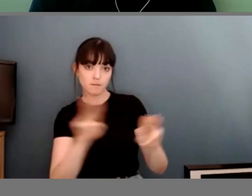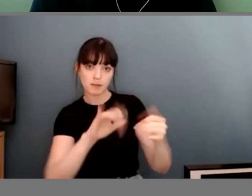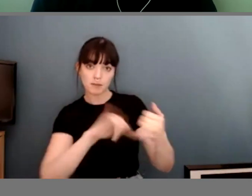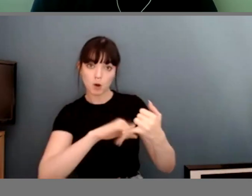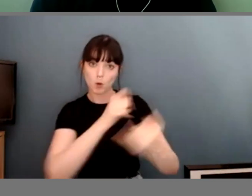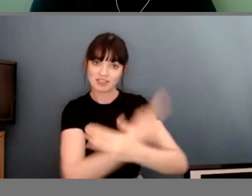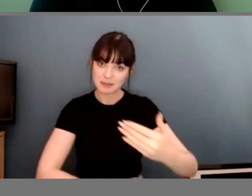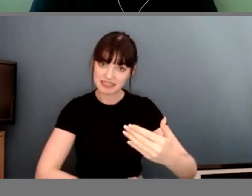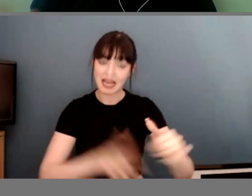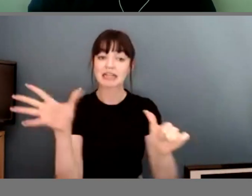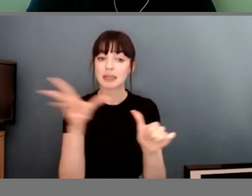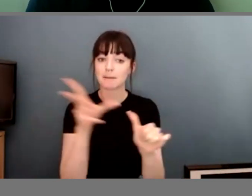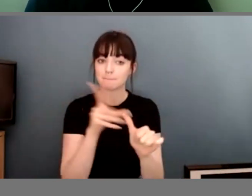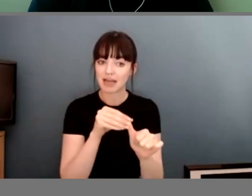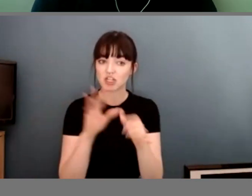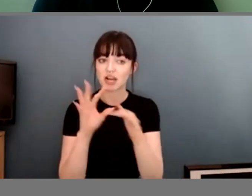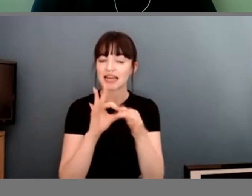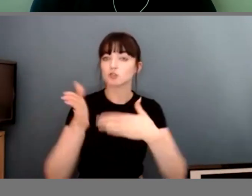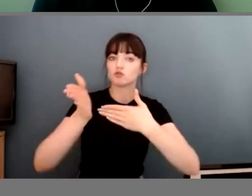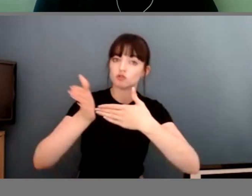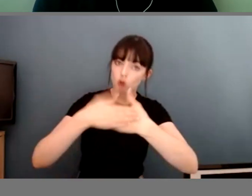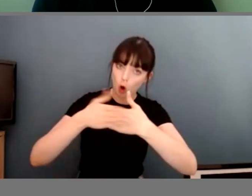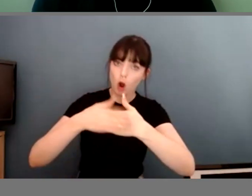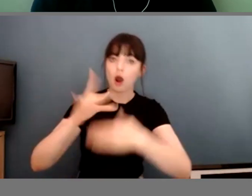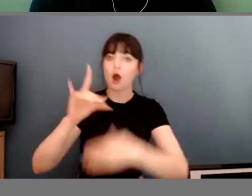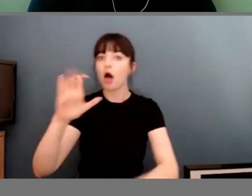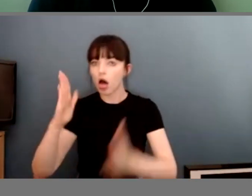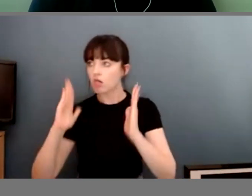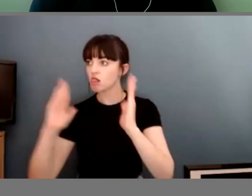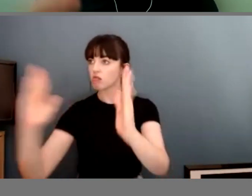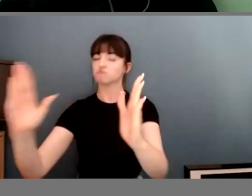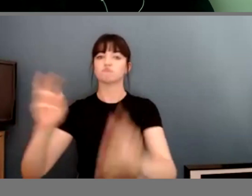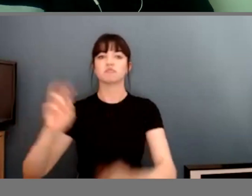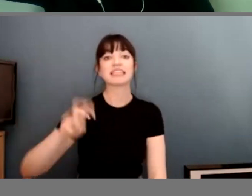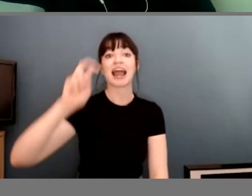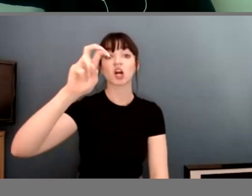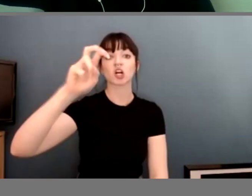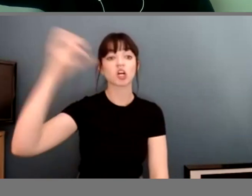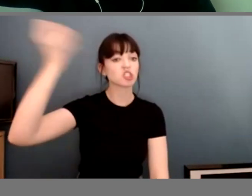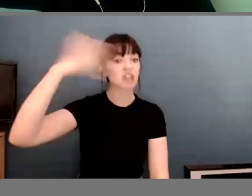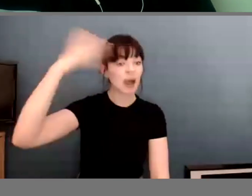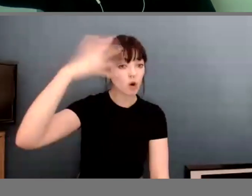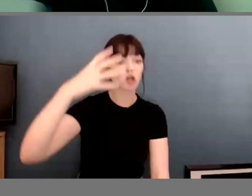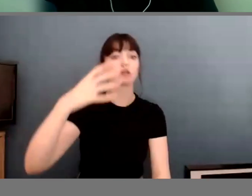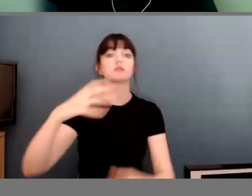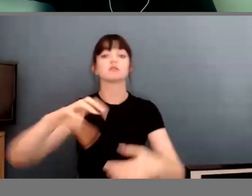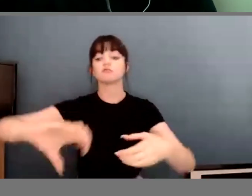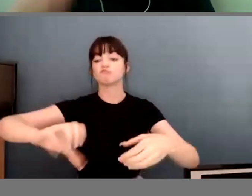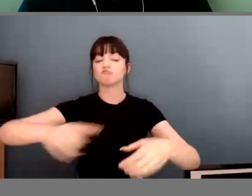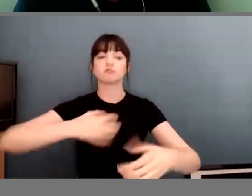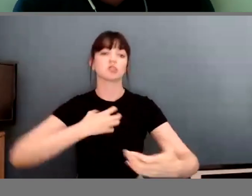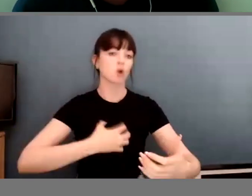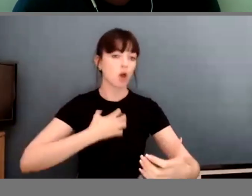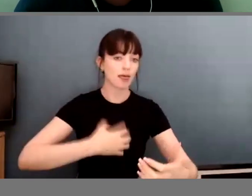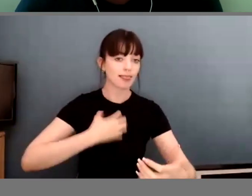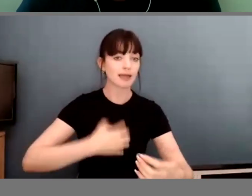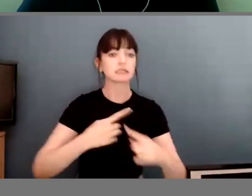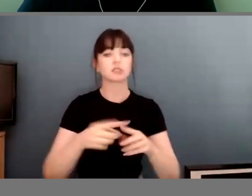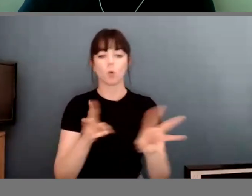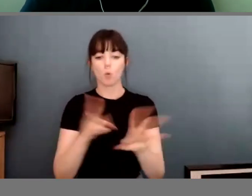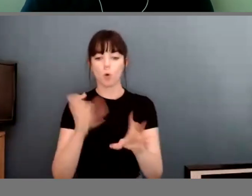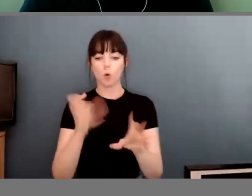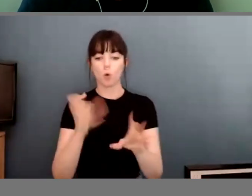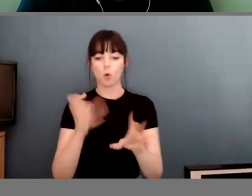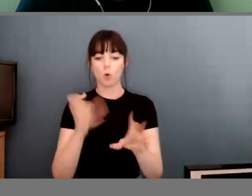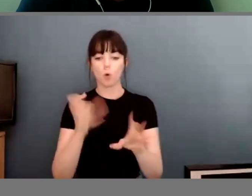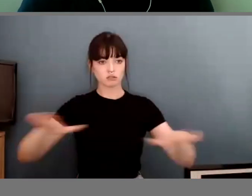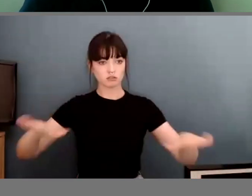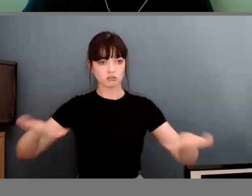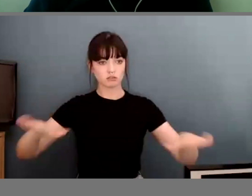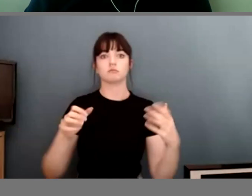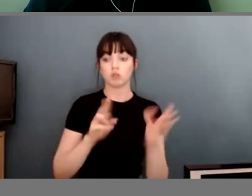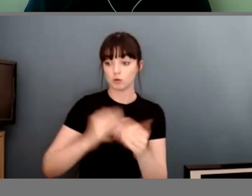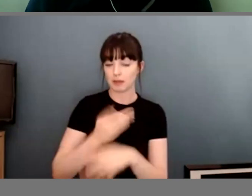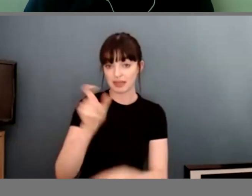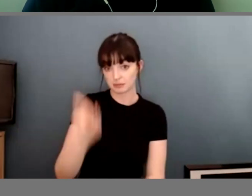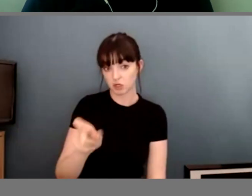in regards to doors, passage ways, staircases, showers, wash basins. So again a lot of you